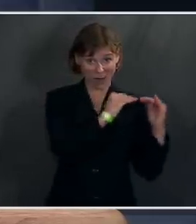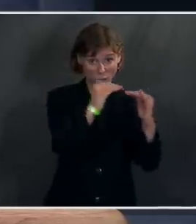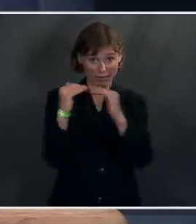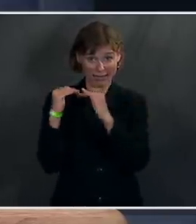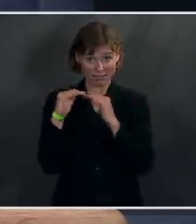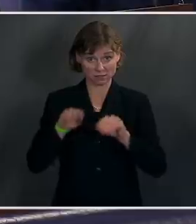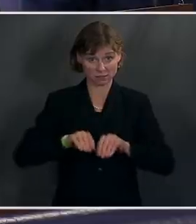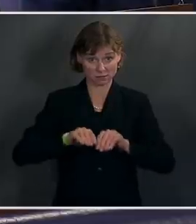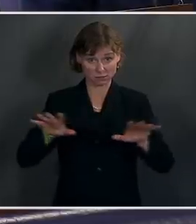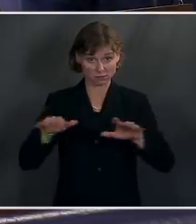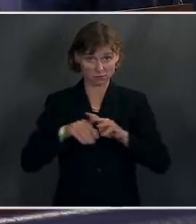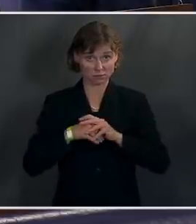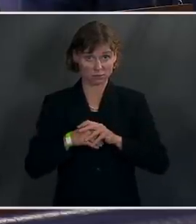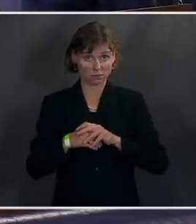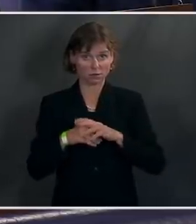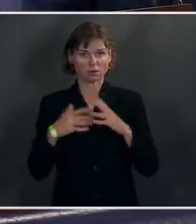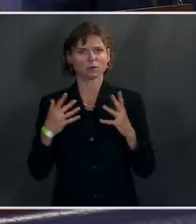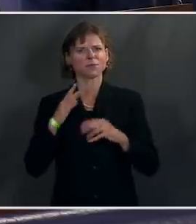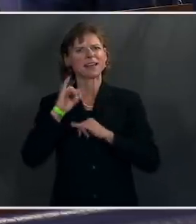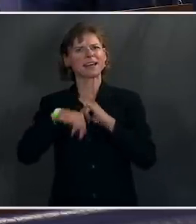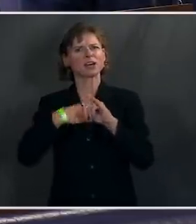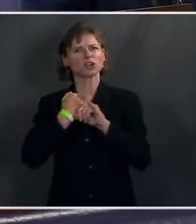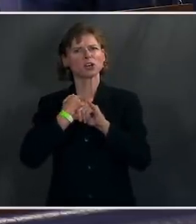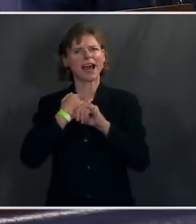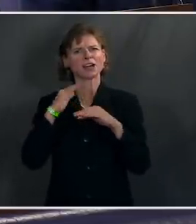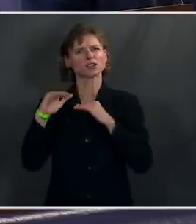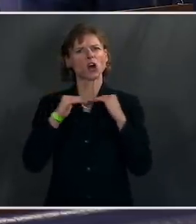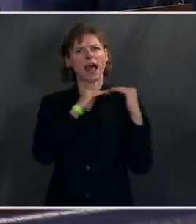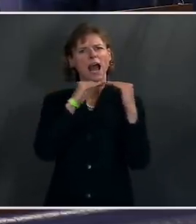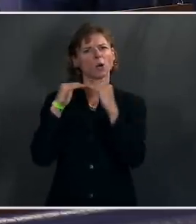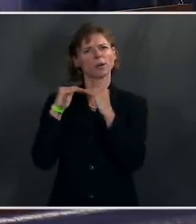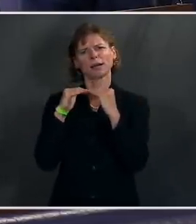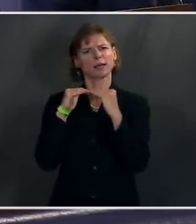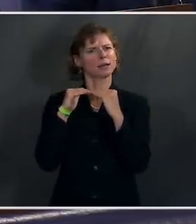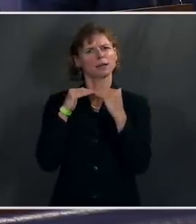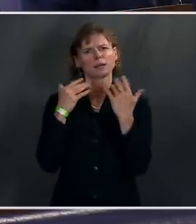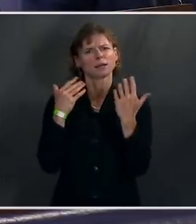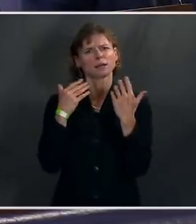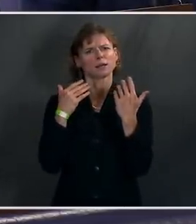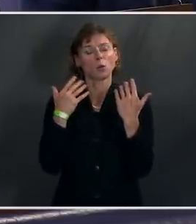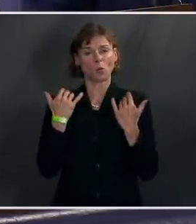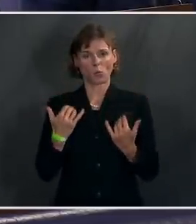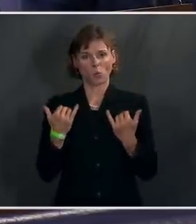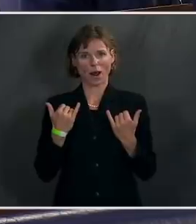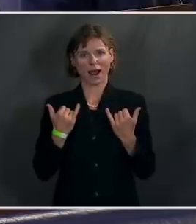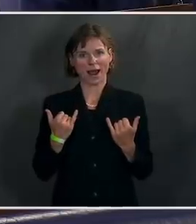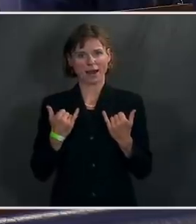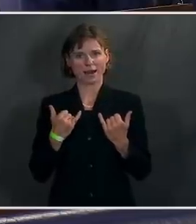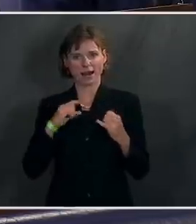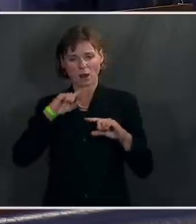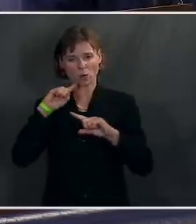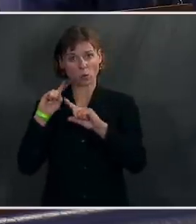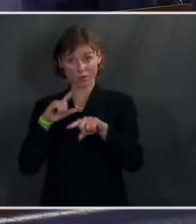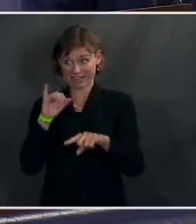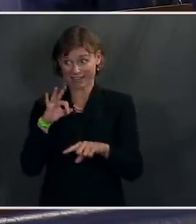What international equity factoring in? Right now, the orders you have add up, if they all come through, which is admittedly a big